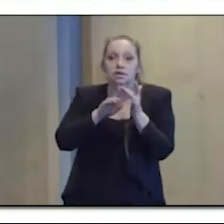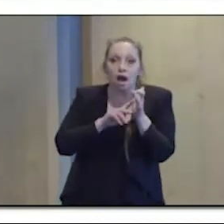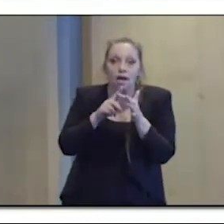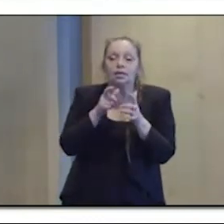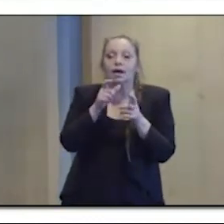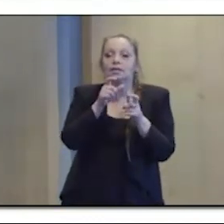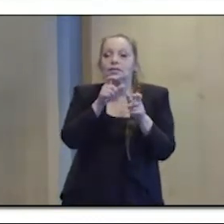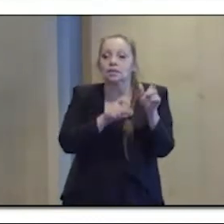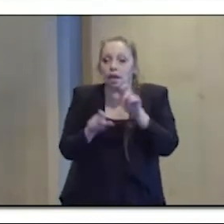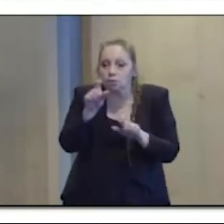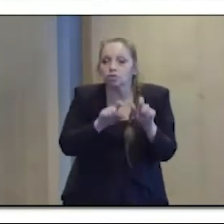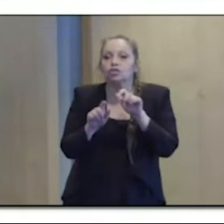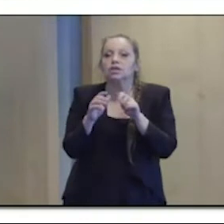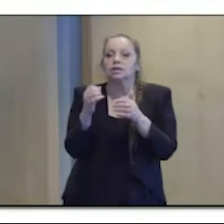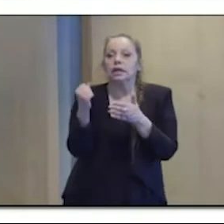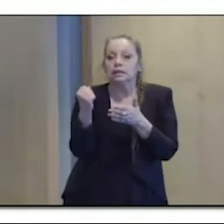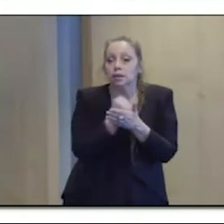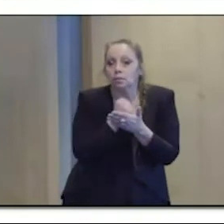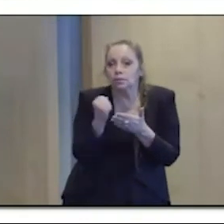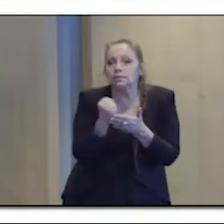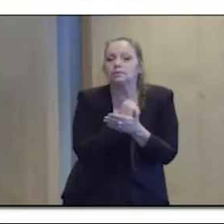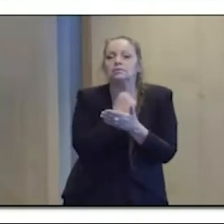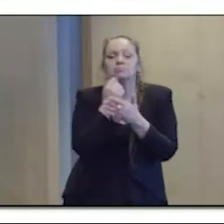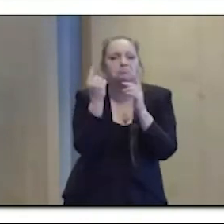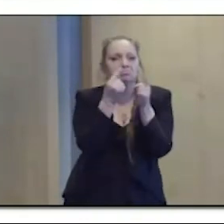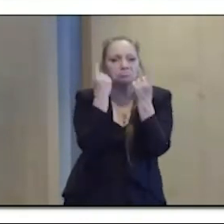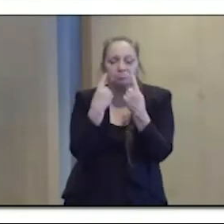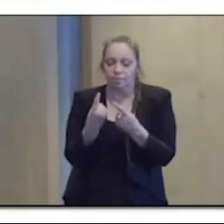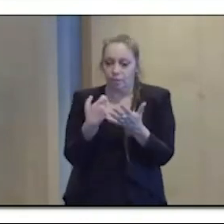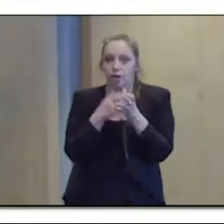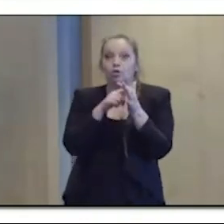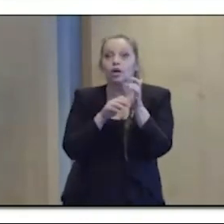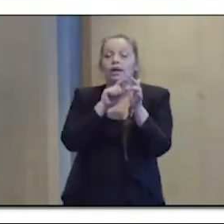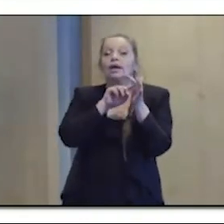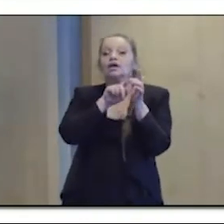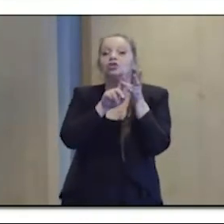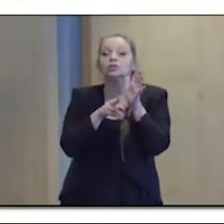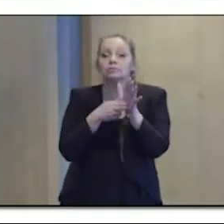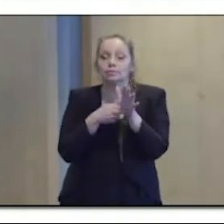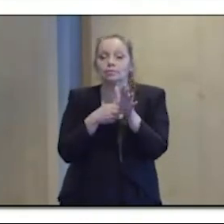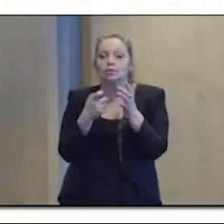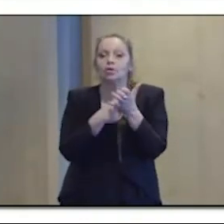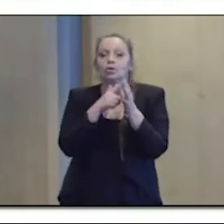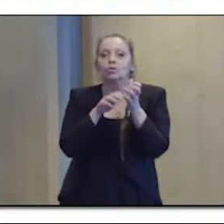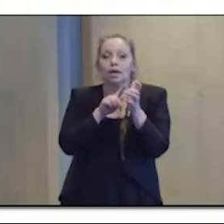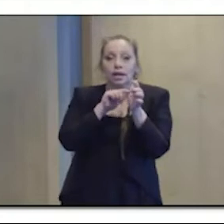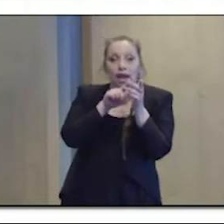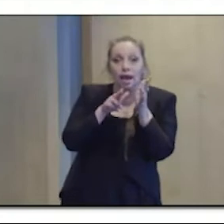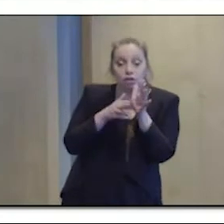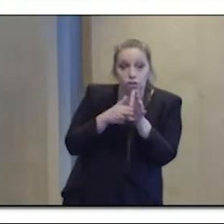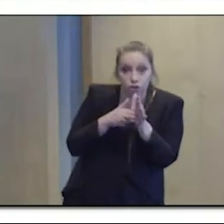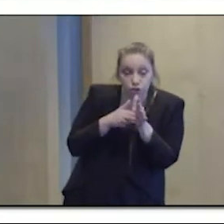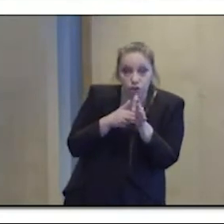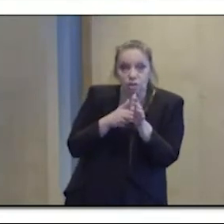particle numbers and also radiation, so solar radiation direct and diffuse. So it's it's a